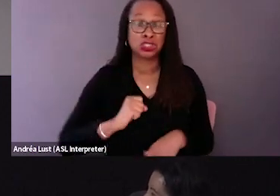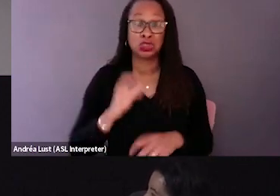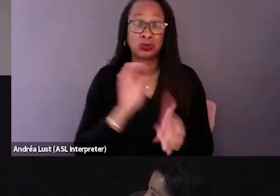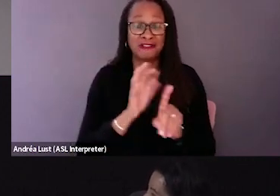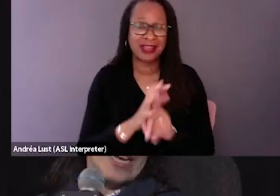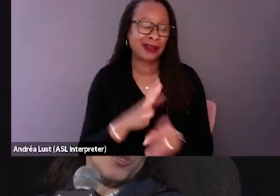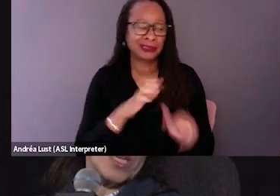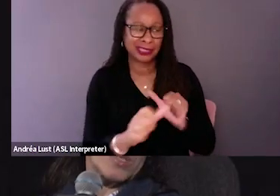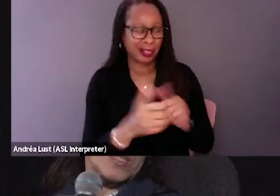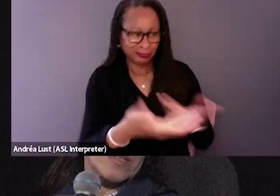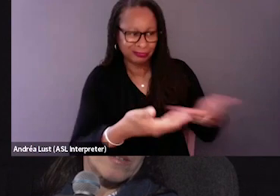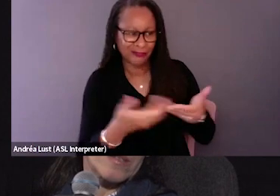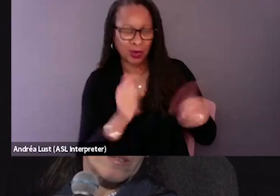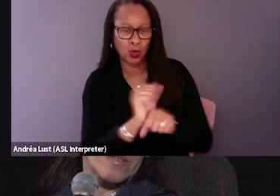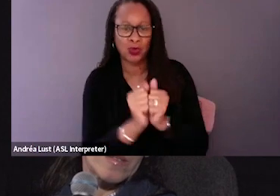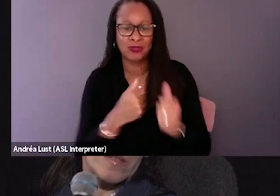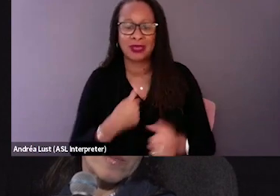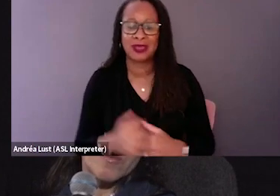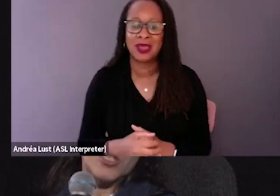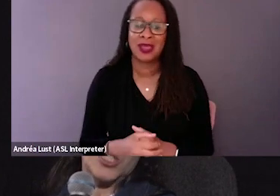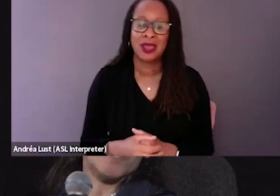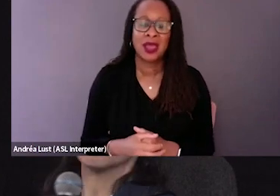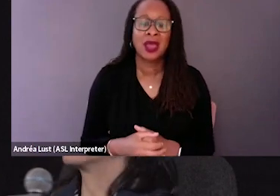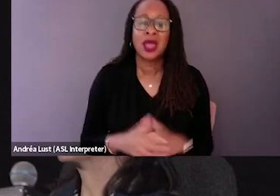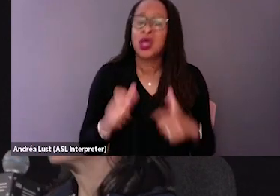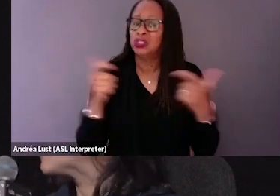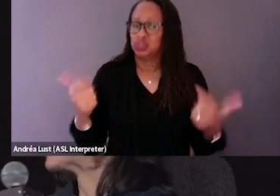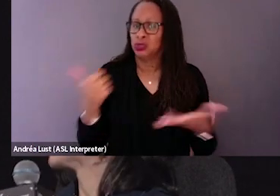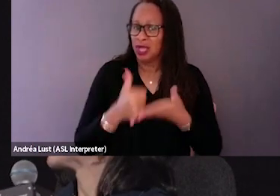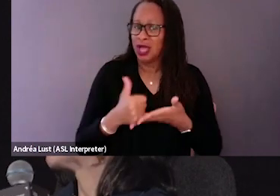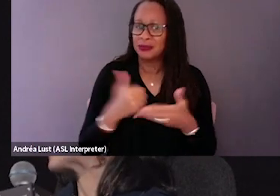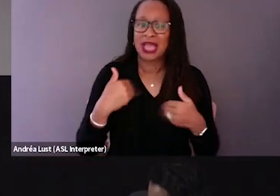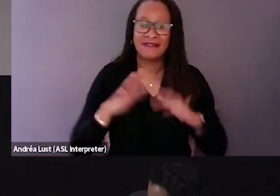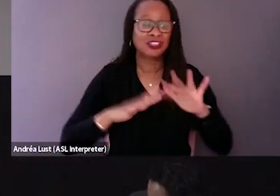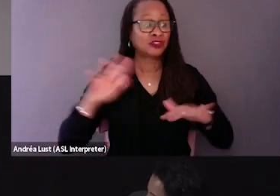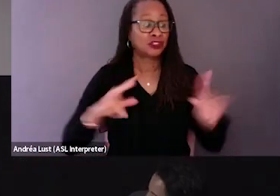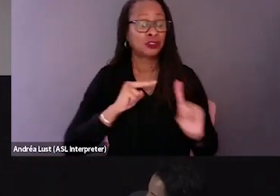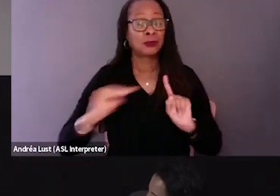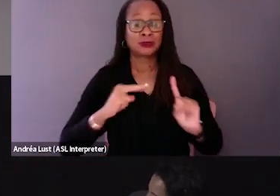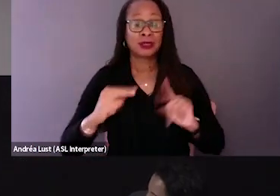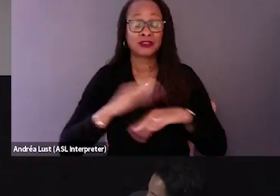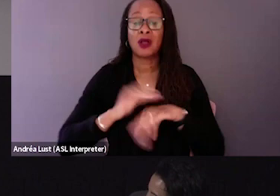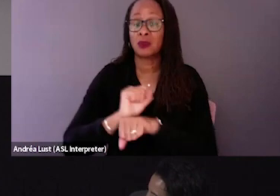But I do think it was a huge help to have a diversity of perspective on the work.